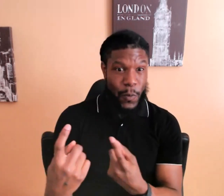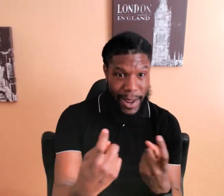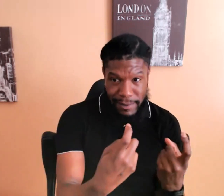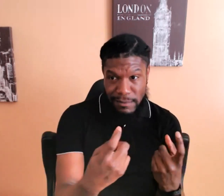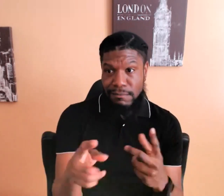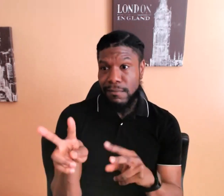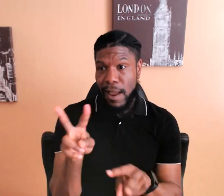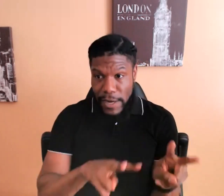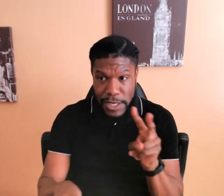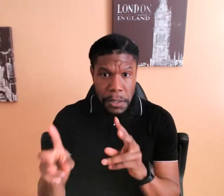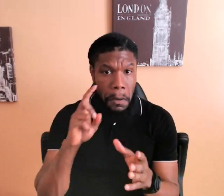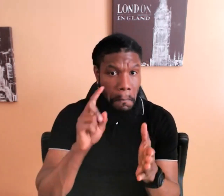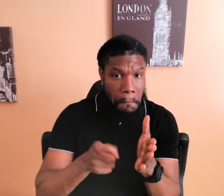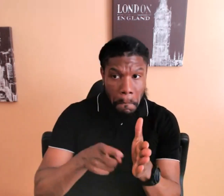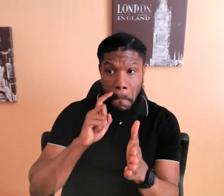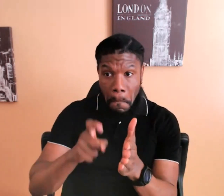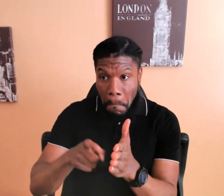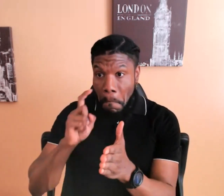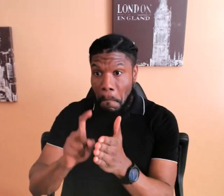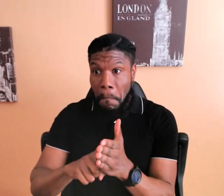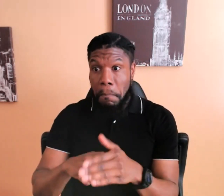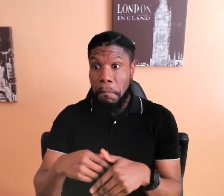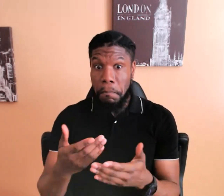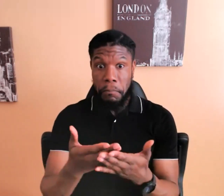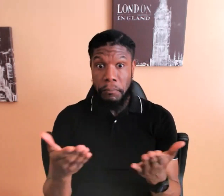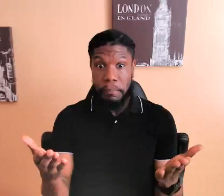this was a lot of really interesting information. I'm kind of still soaking it in myself.